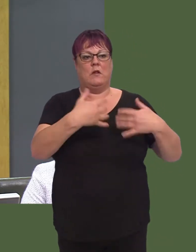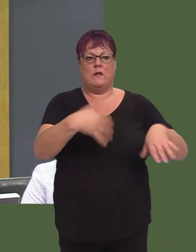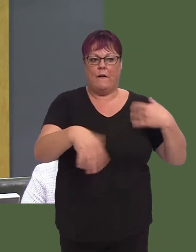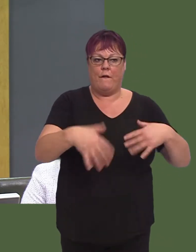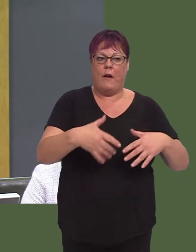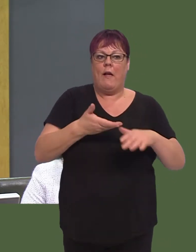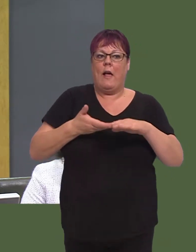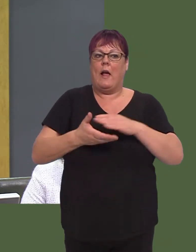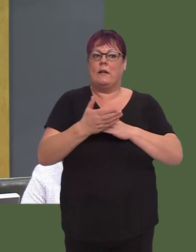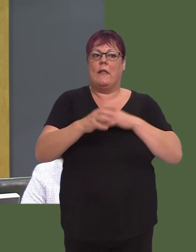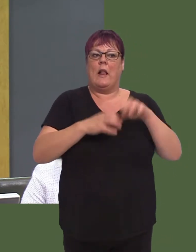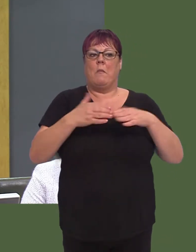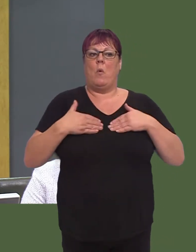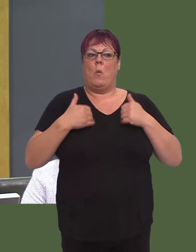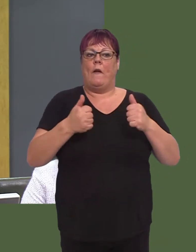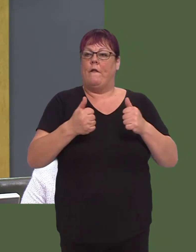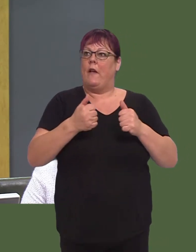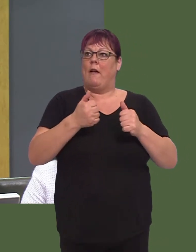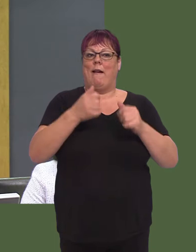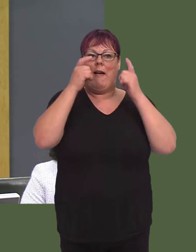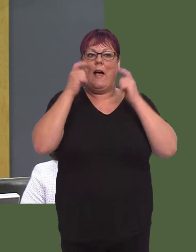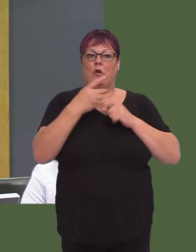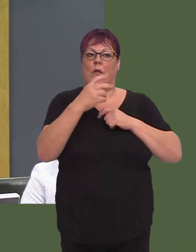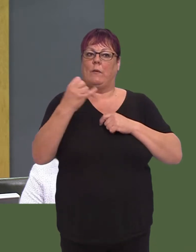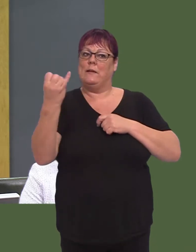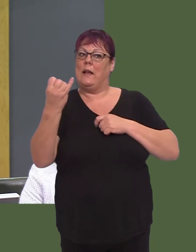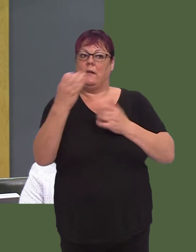to perpetrators under section 4 of the Animal Welfare Act 2006.